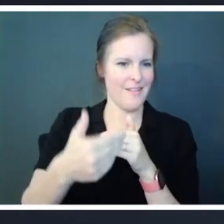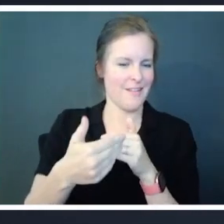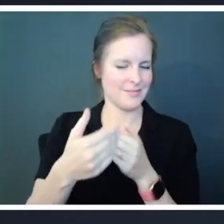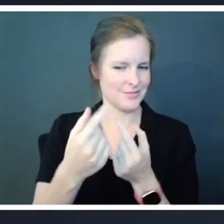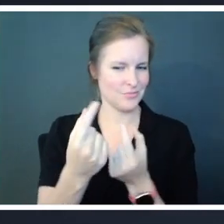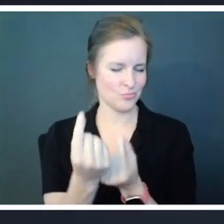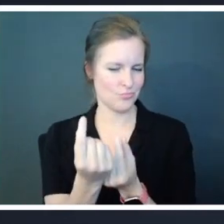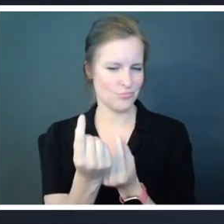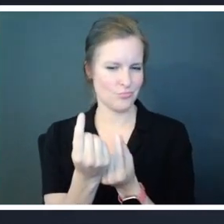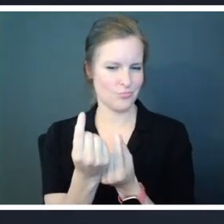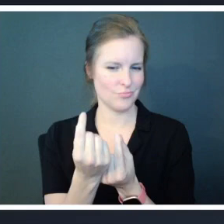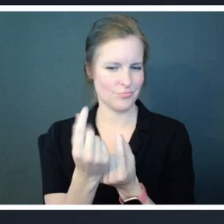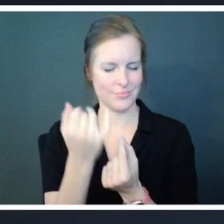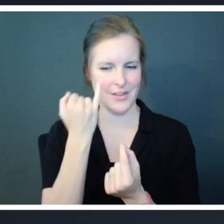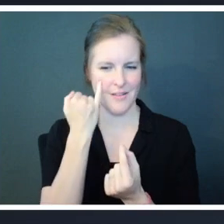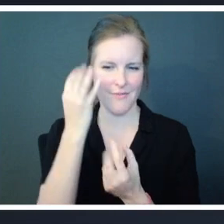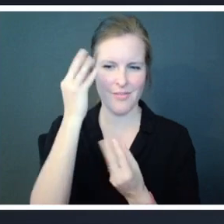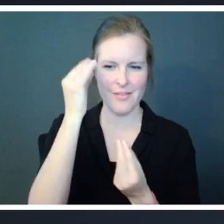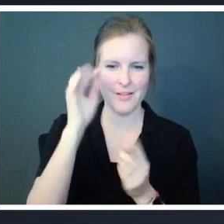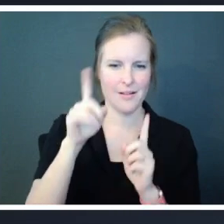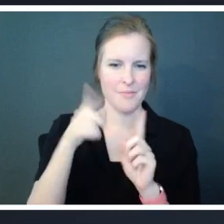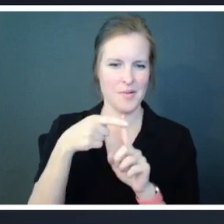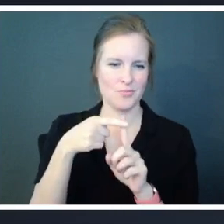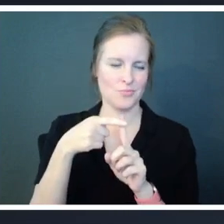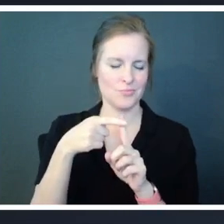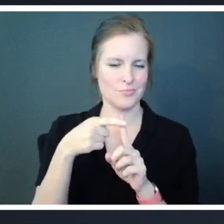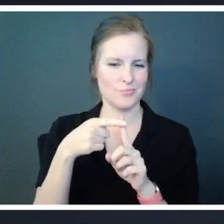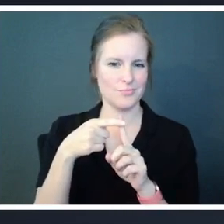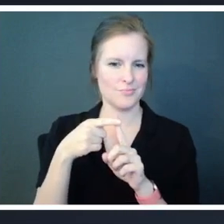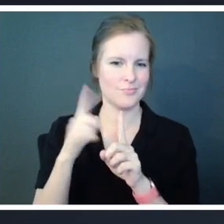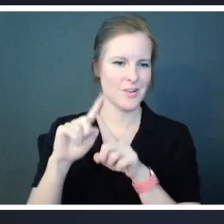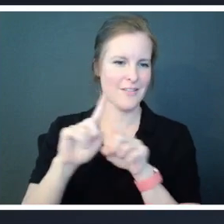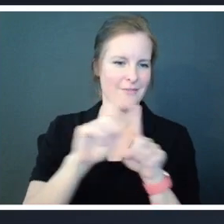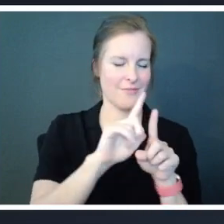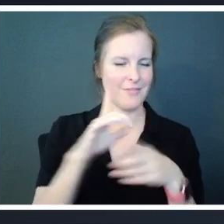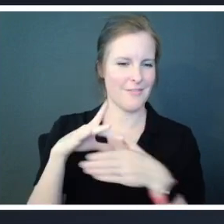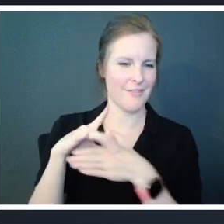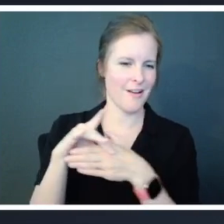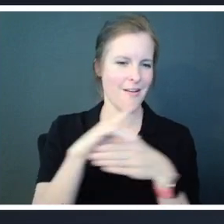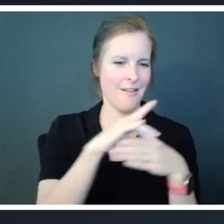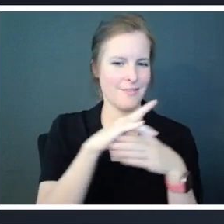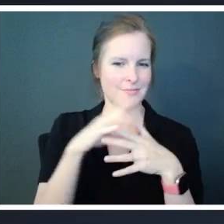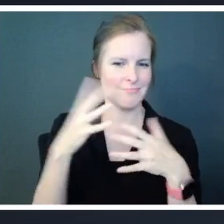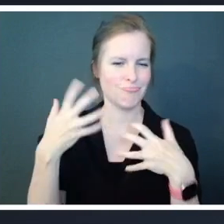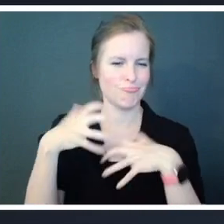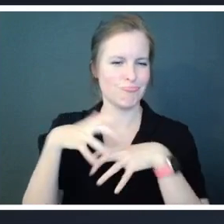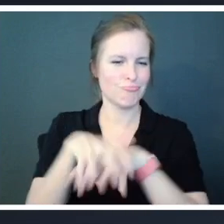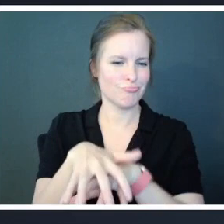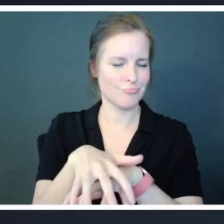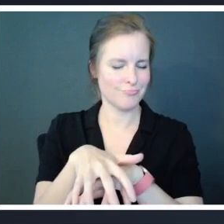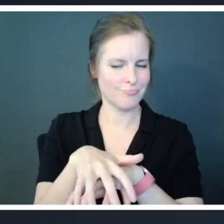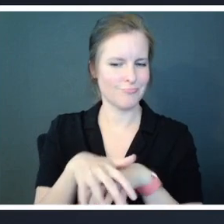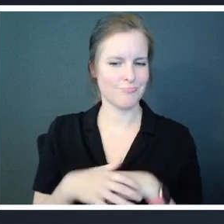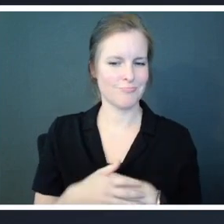Cross-Content Approaches to Youth Climate Action. So, taking the first question, what are the